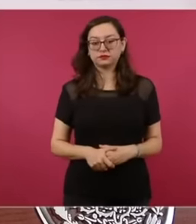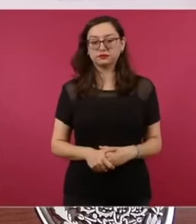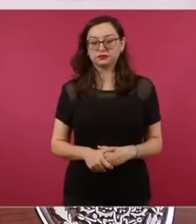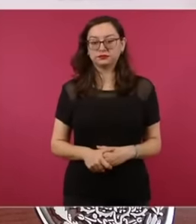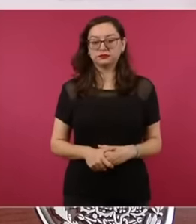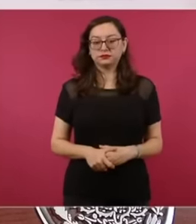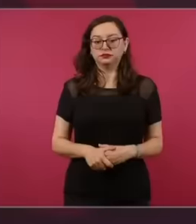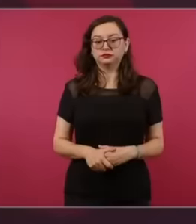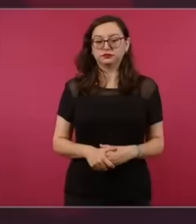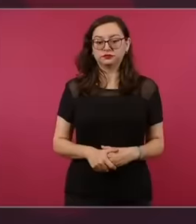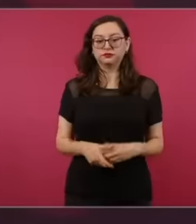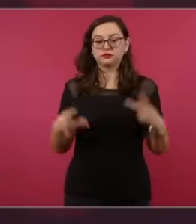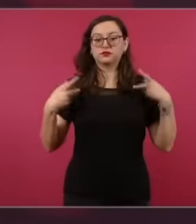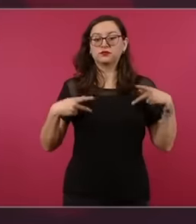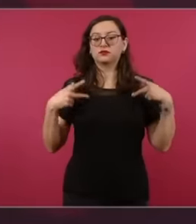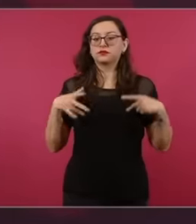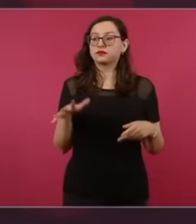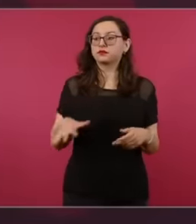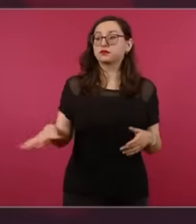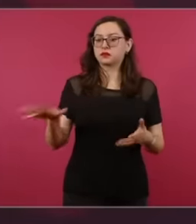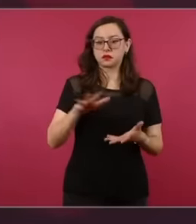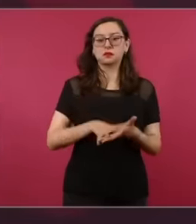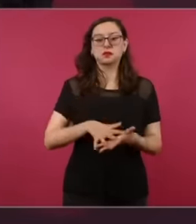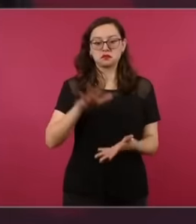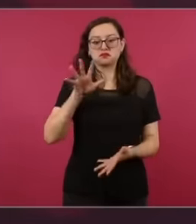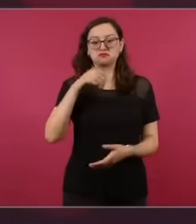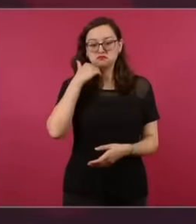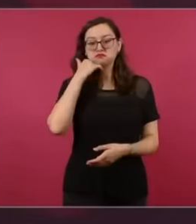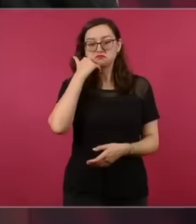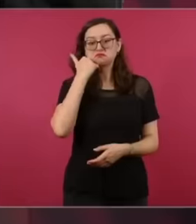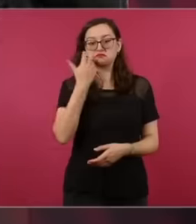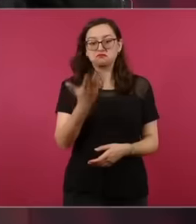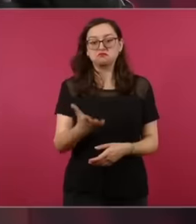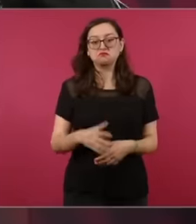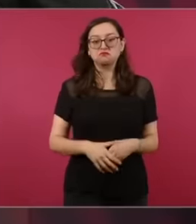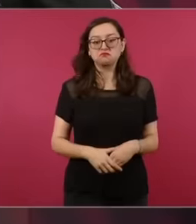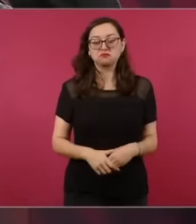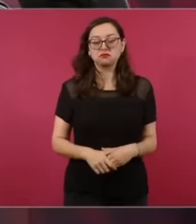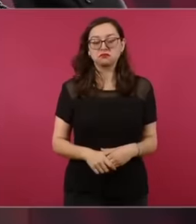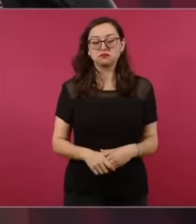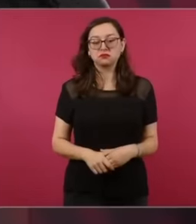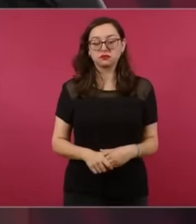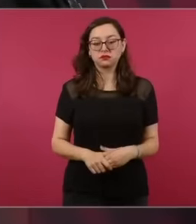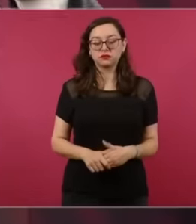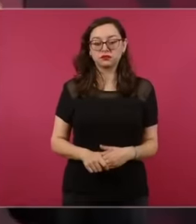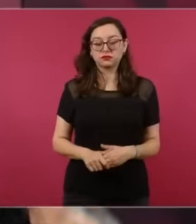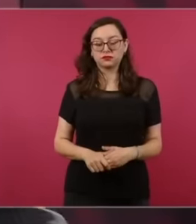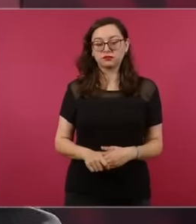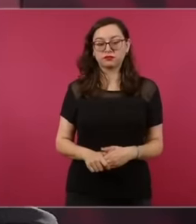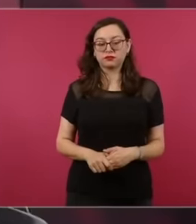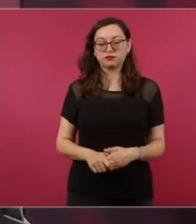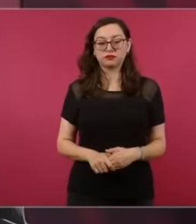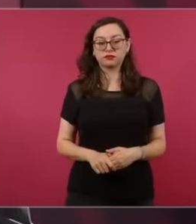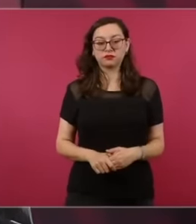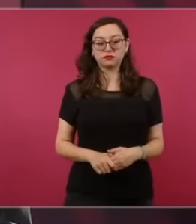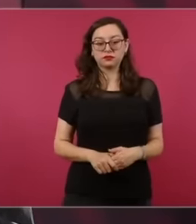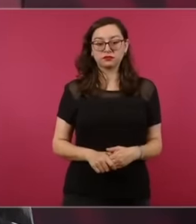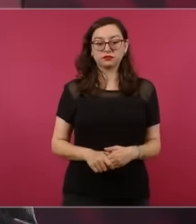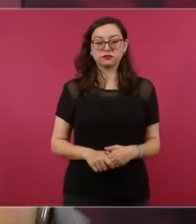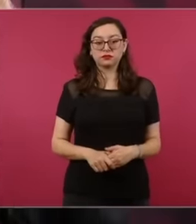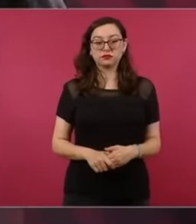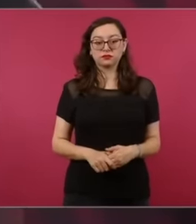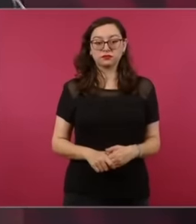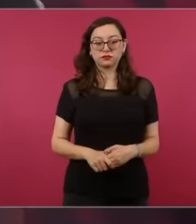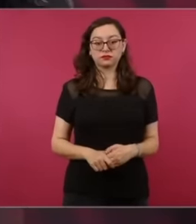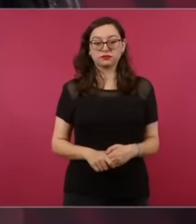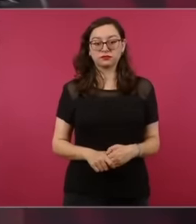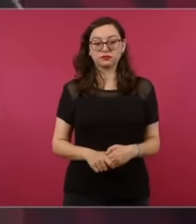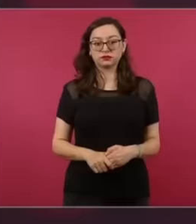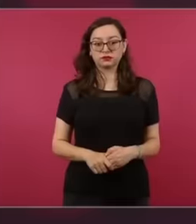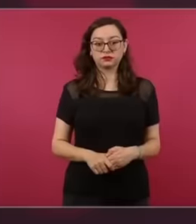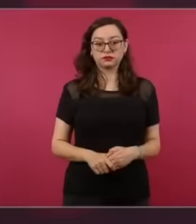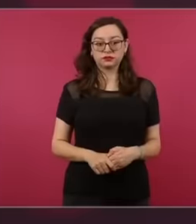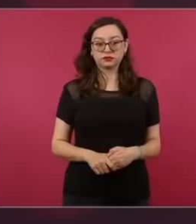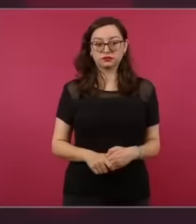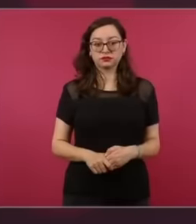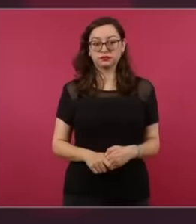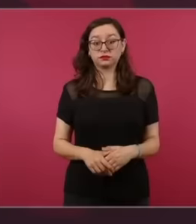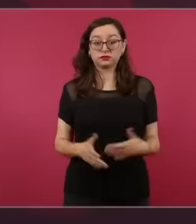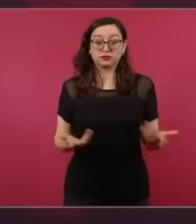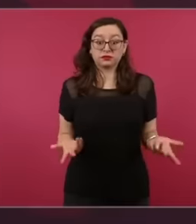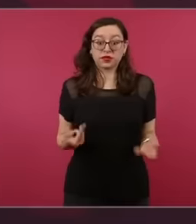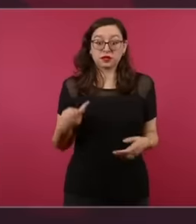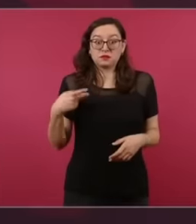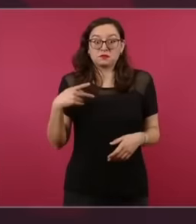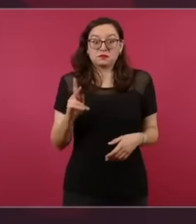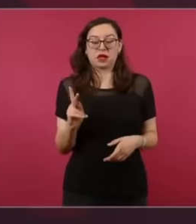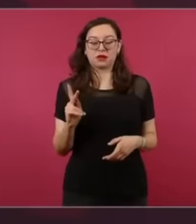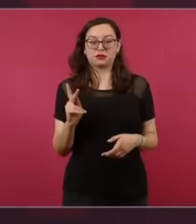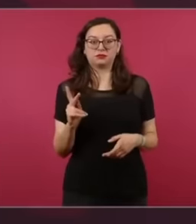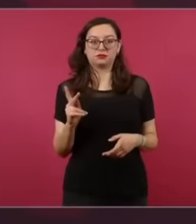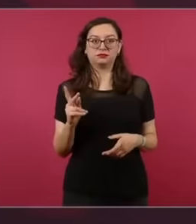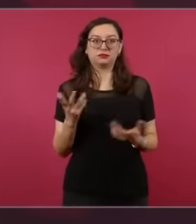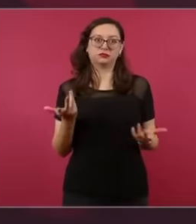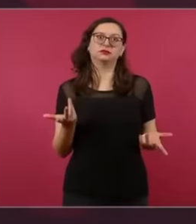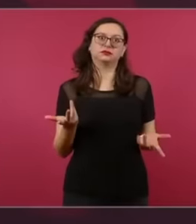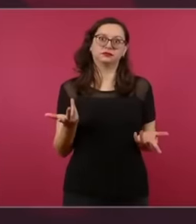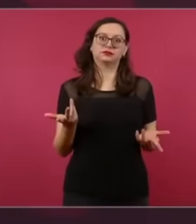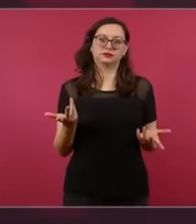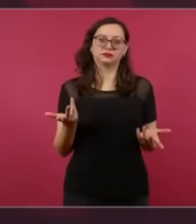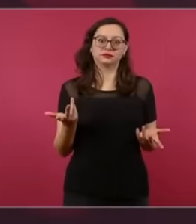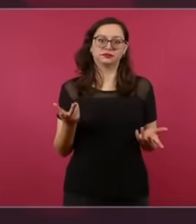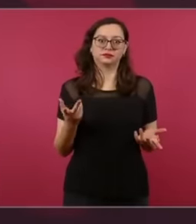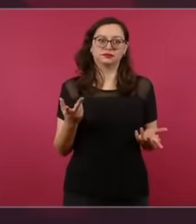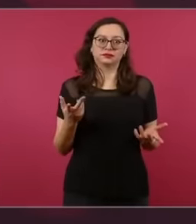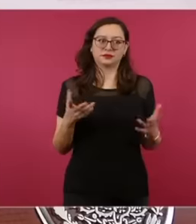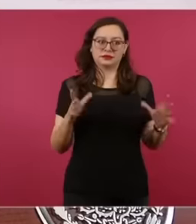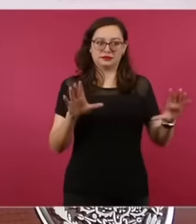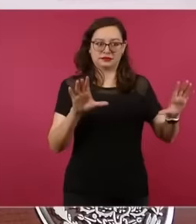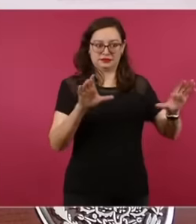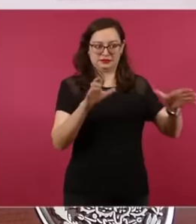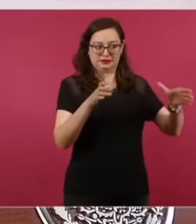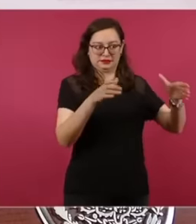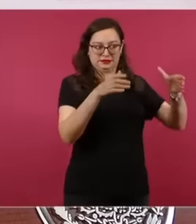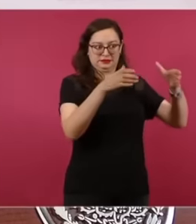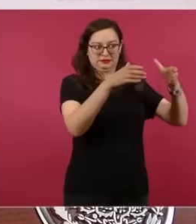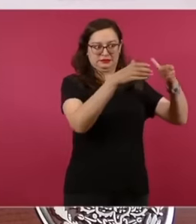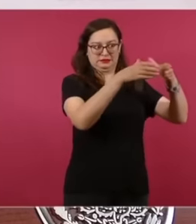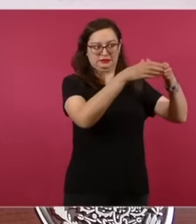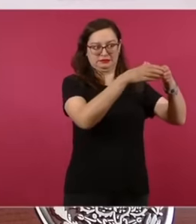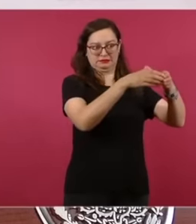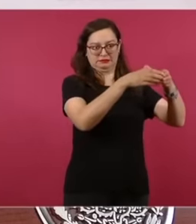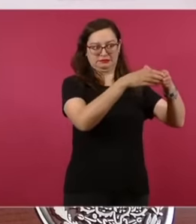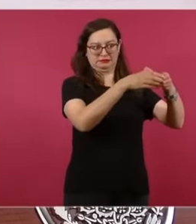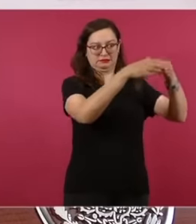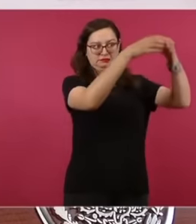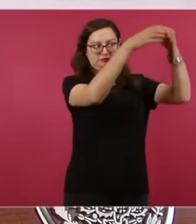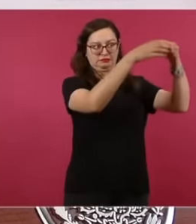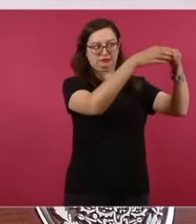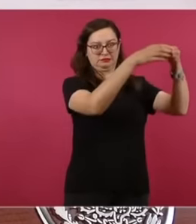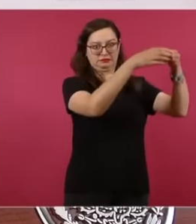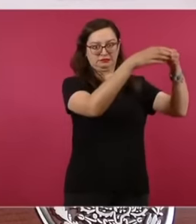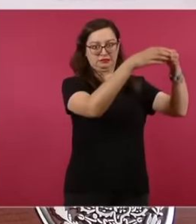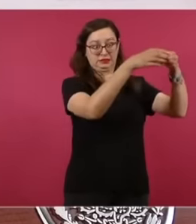And of course this is because as a sacrilege it is not very difficult for the leadership to assimilate it internally the